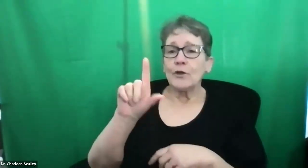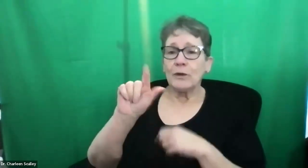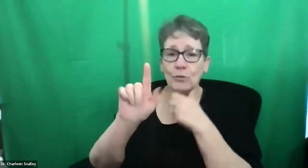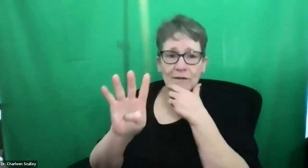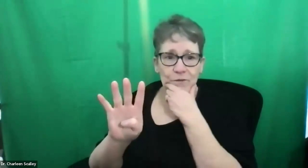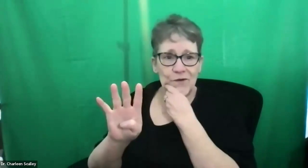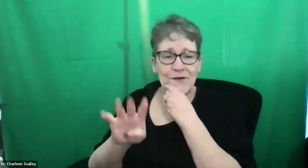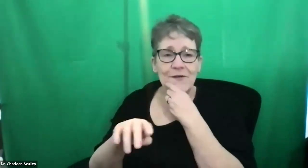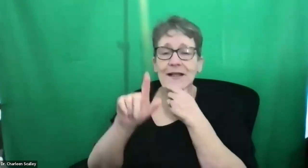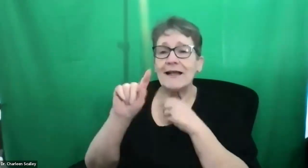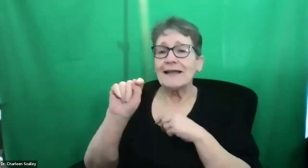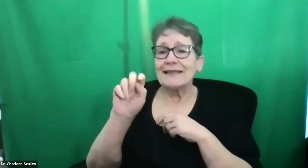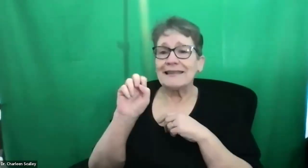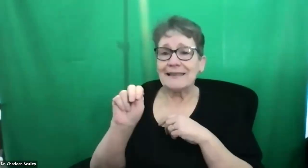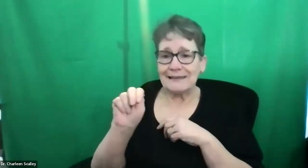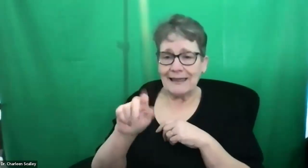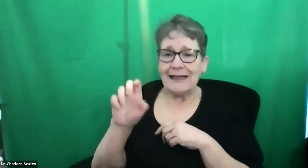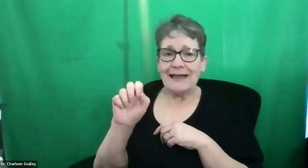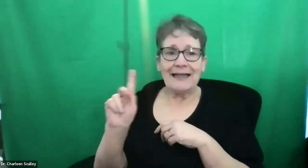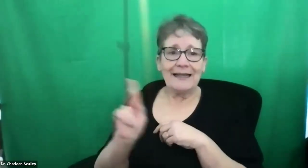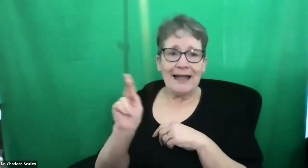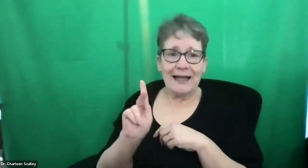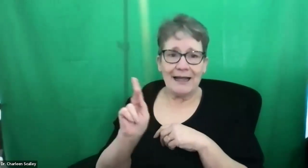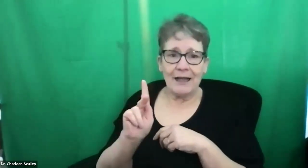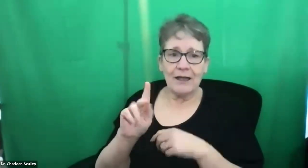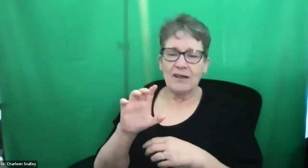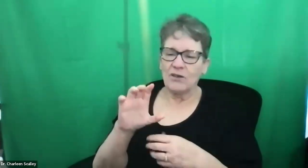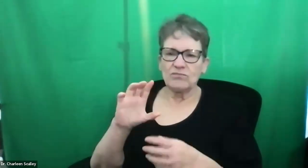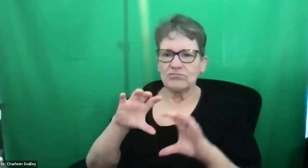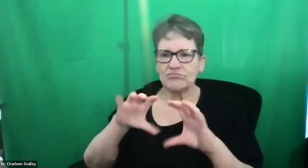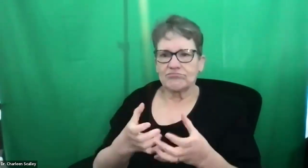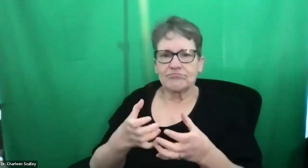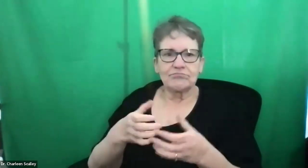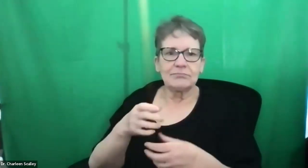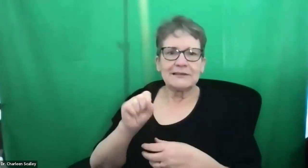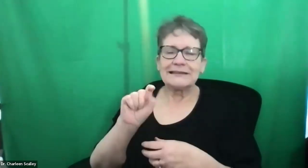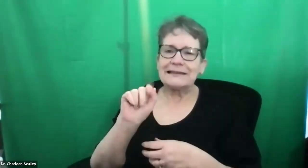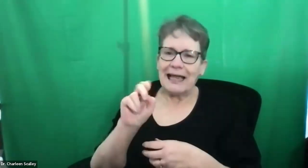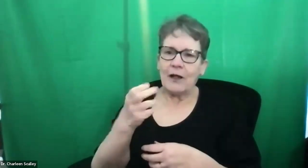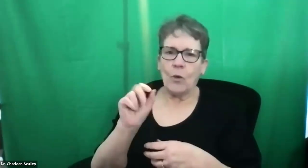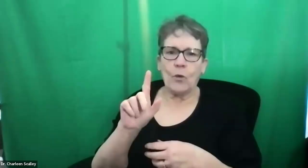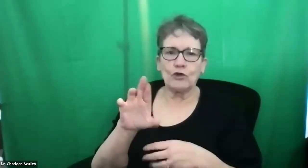And I wanna add that since July of 2024, the Tennessee LEAD-K,